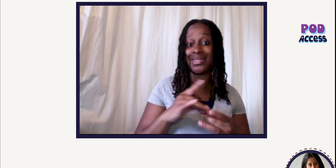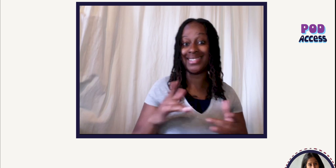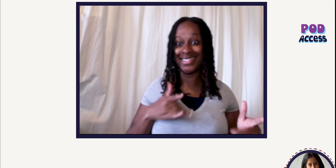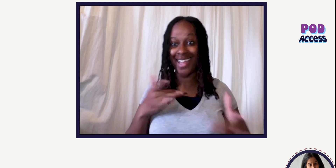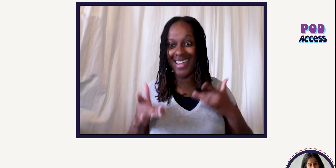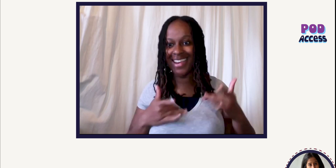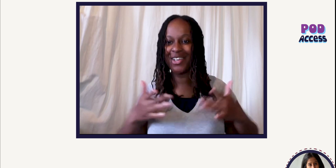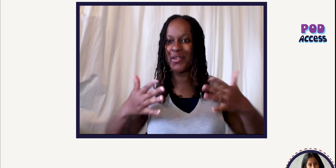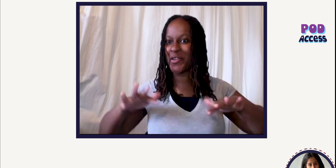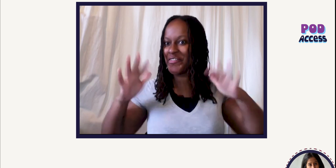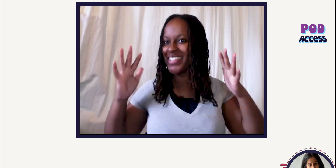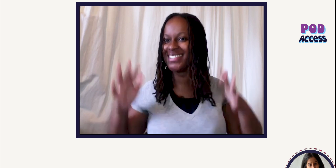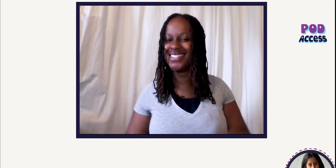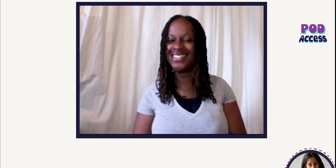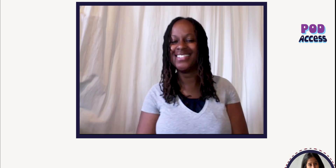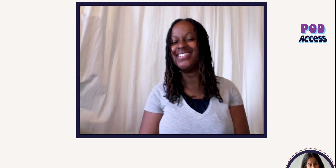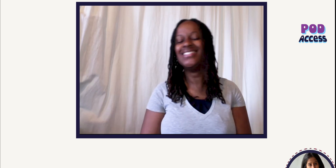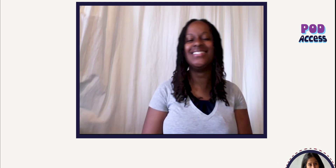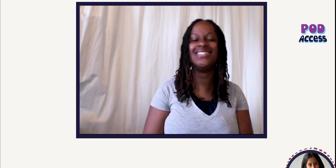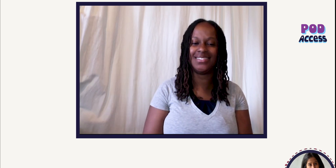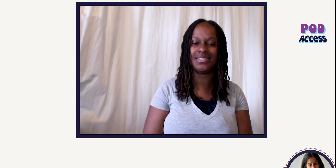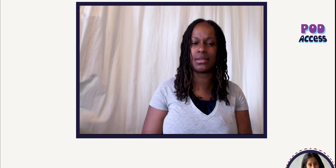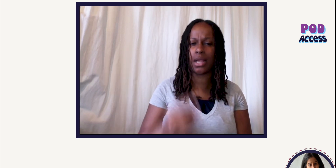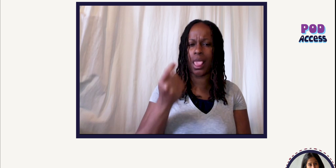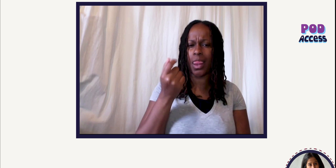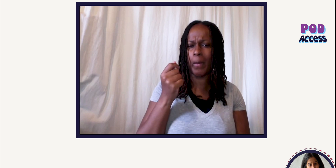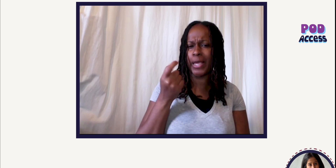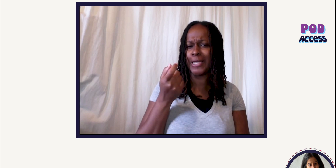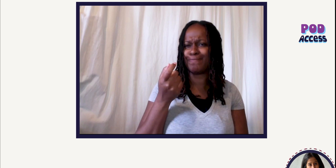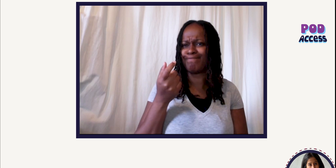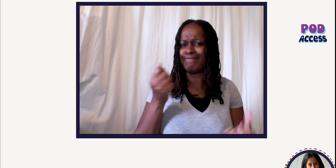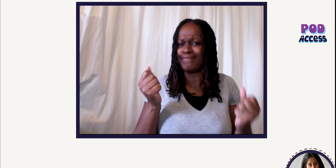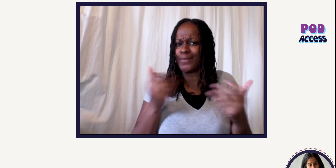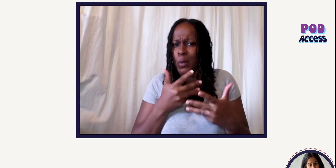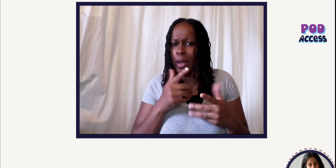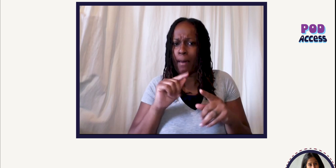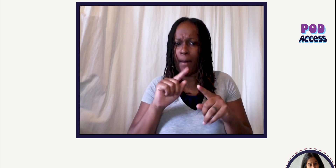Excited, nervous! A little bit of terror about how it's going to be received.